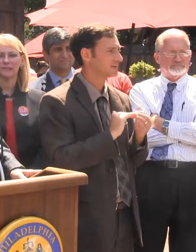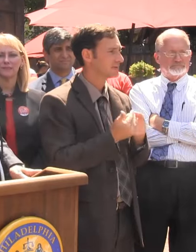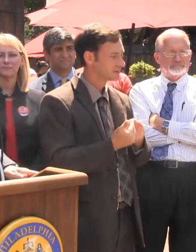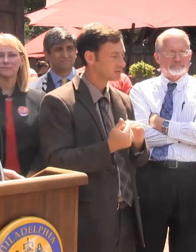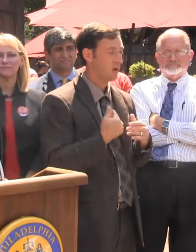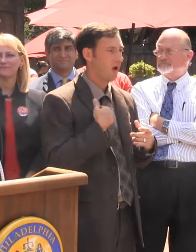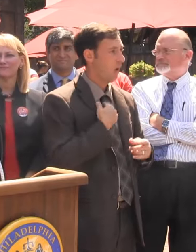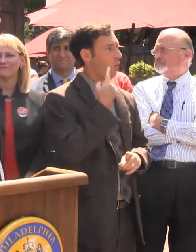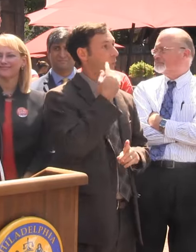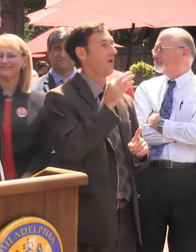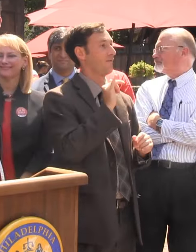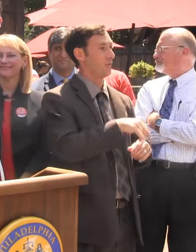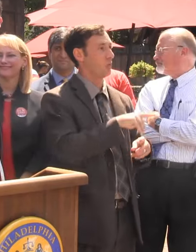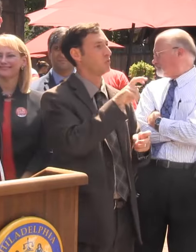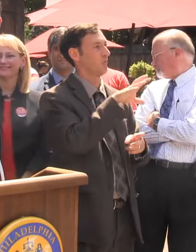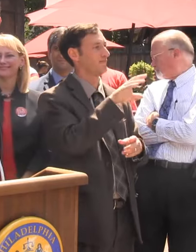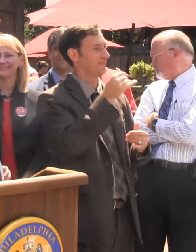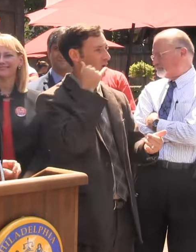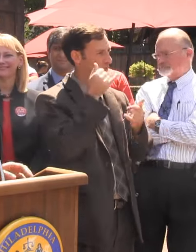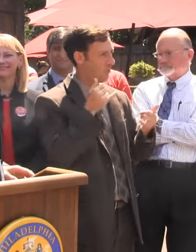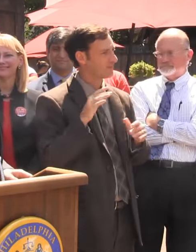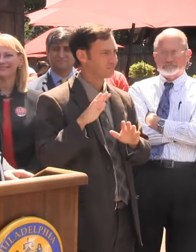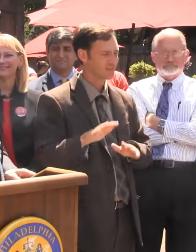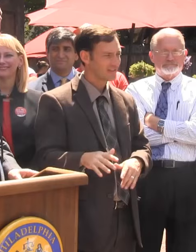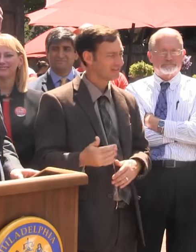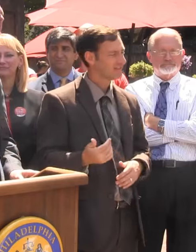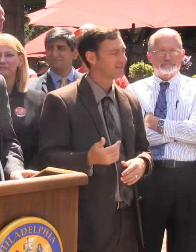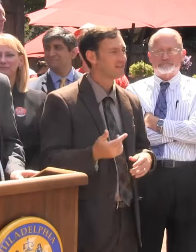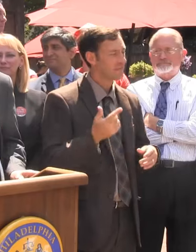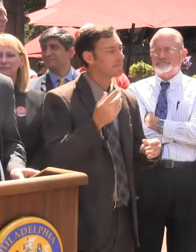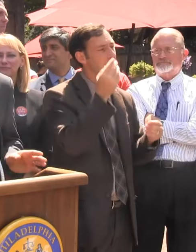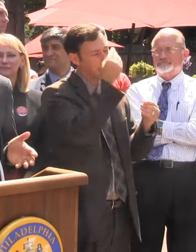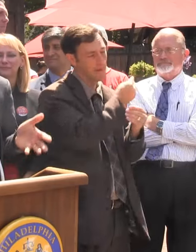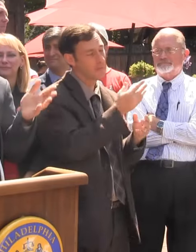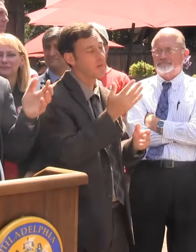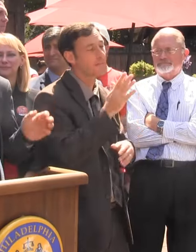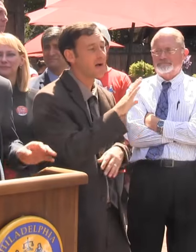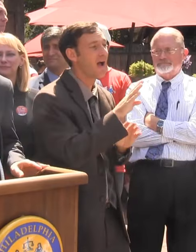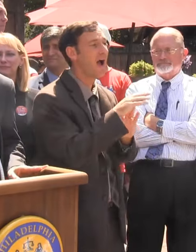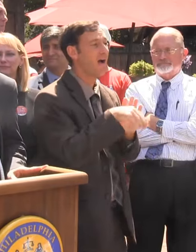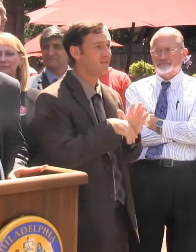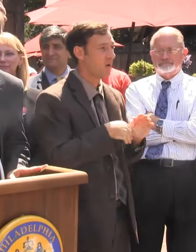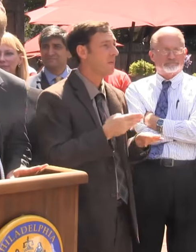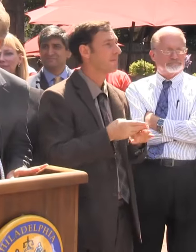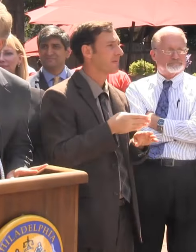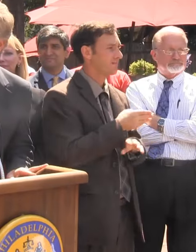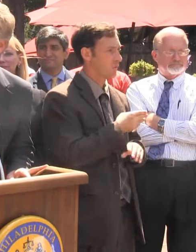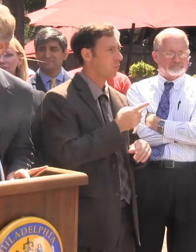So I was one of those 250 calls. By the way about a half hour before the appointed hour